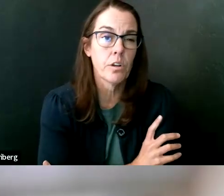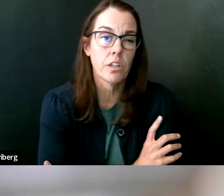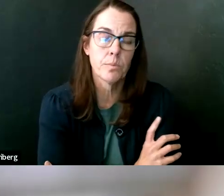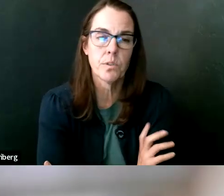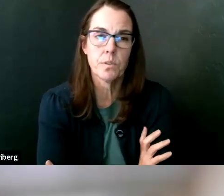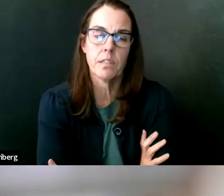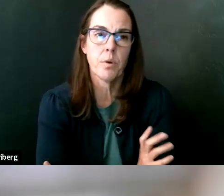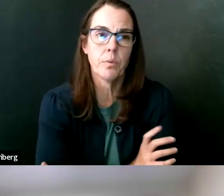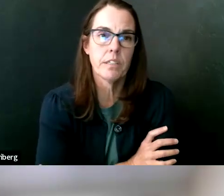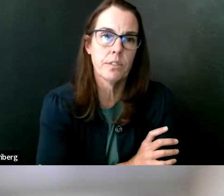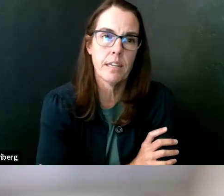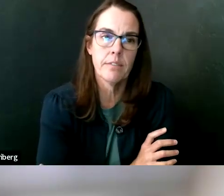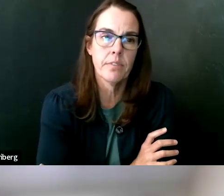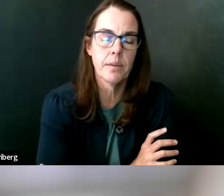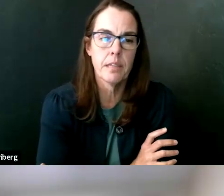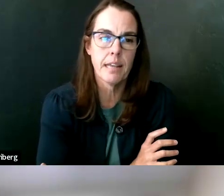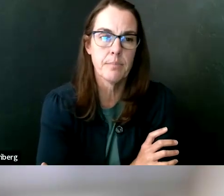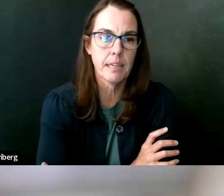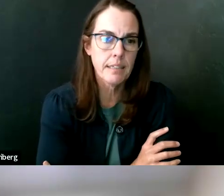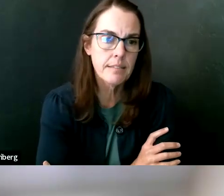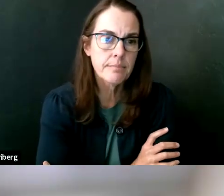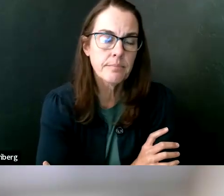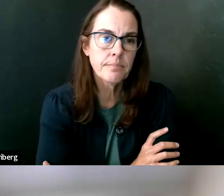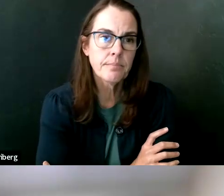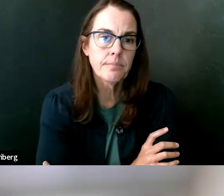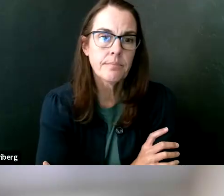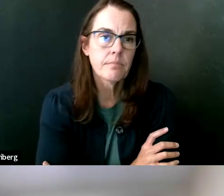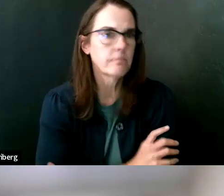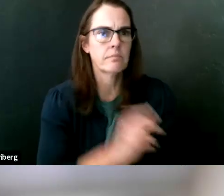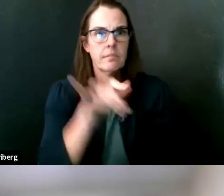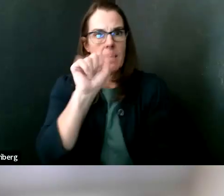are more knowledgeable. So is it appropriate to attend um the next meetings? Absolutely. We have